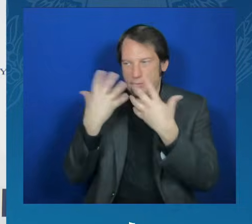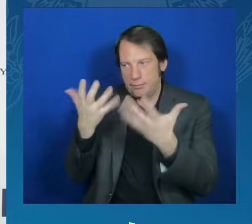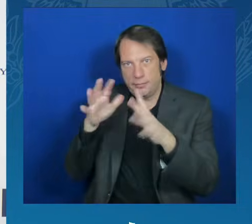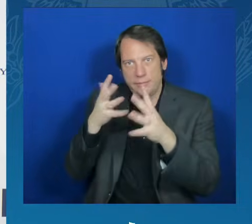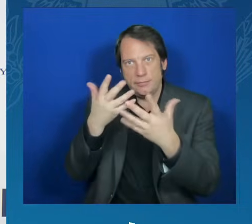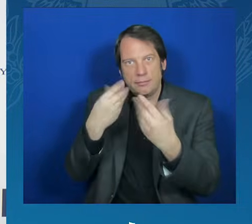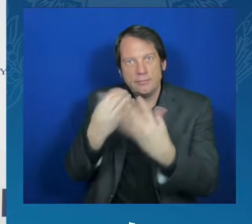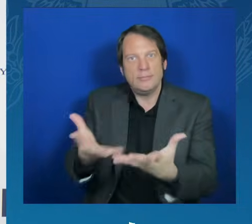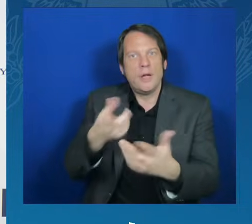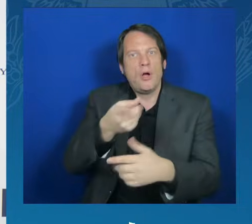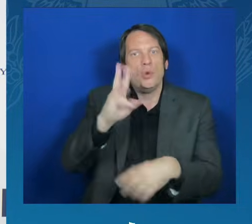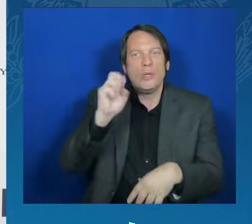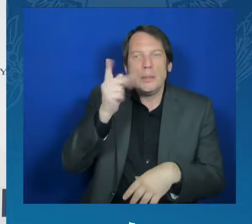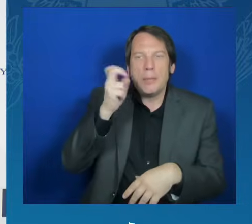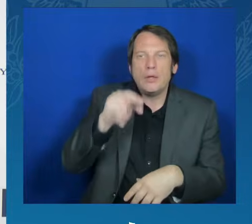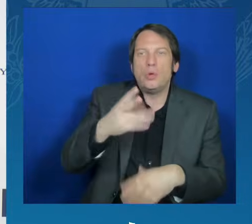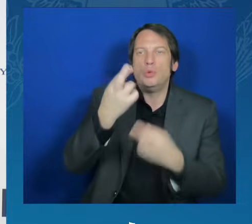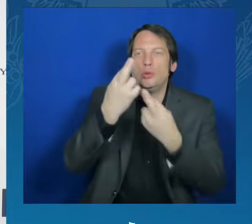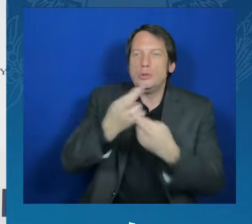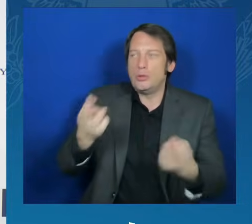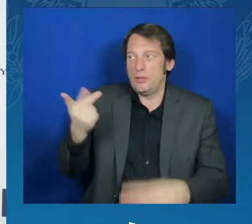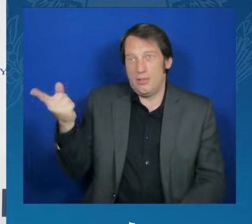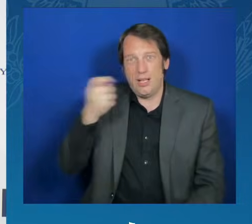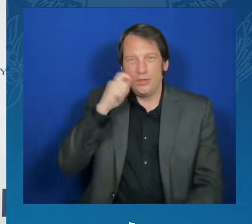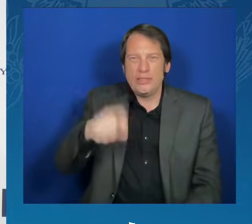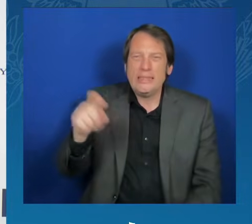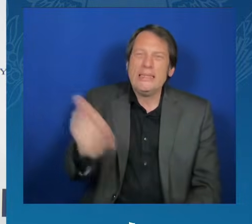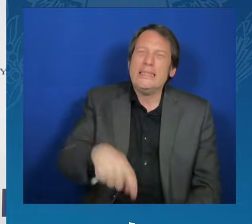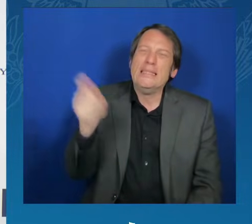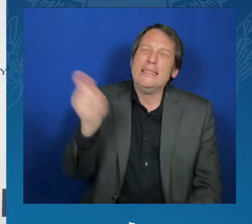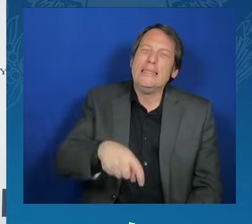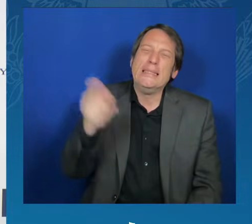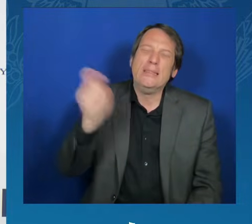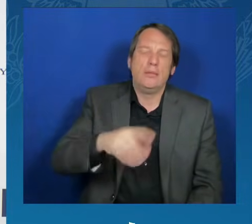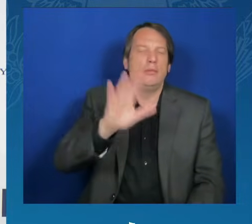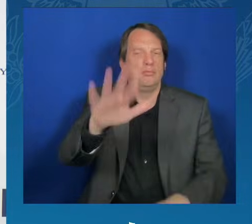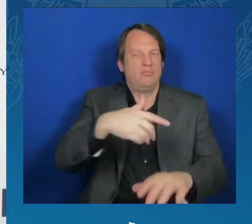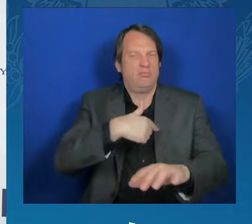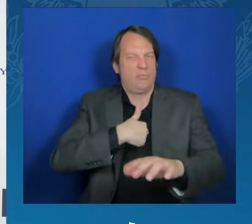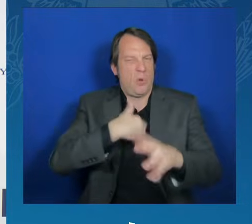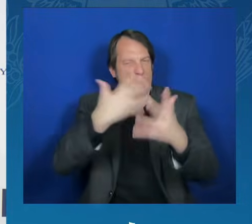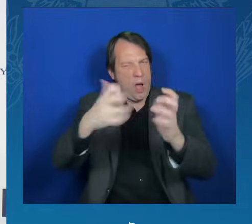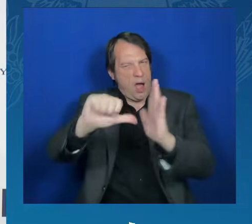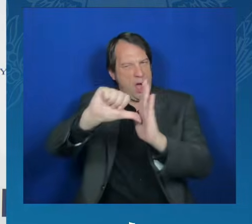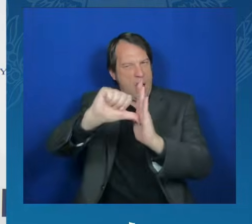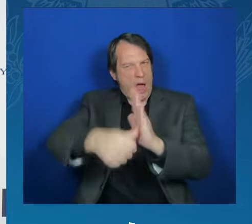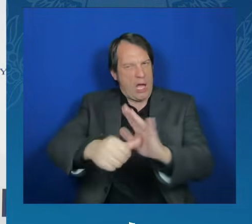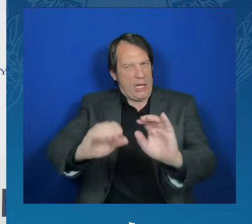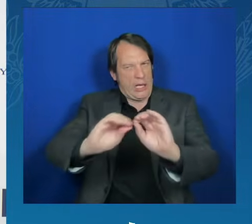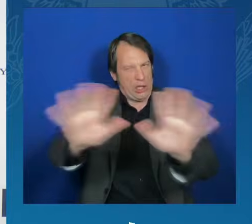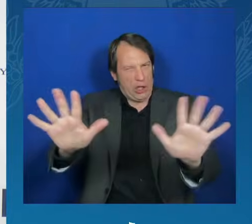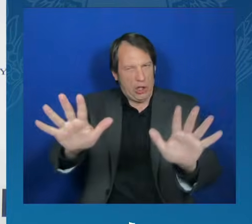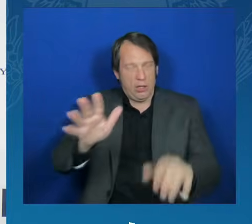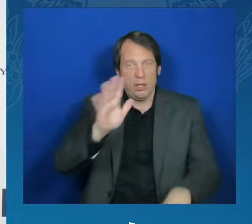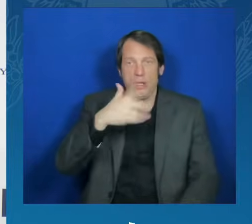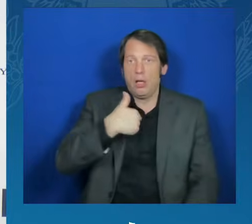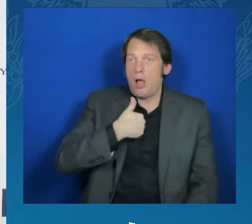And let me be clear: The failure to do so would be a gift to Vladimir Putin.